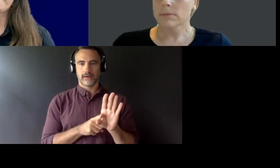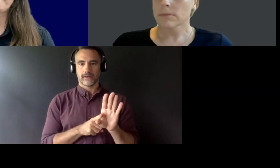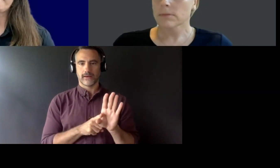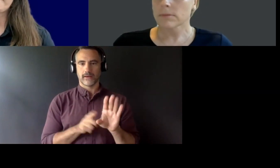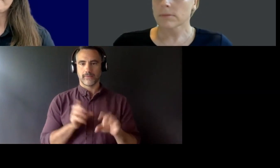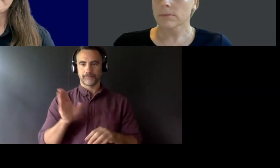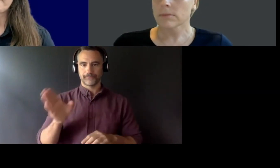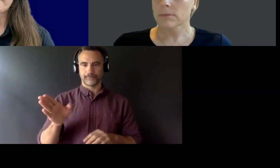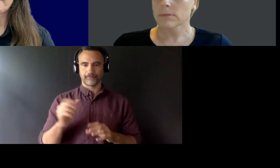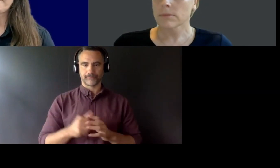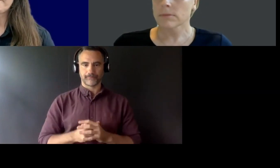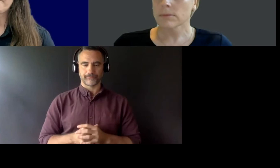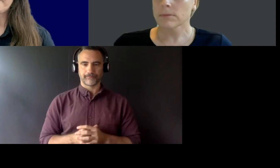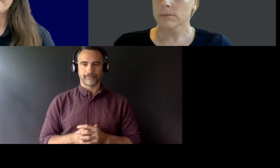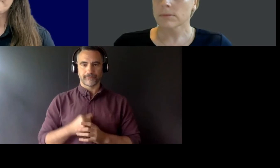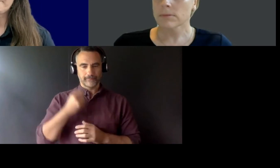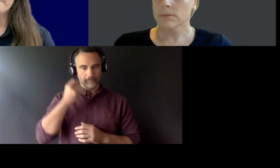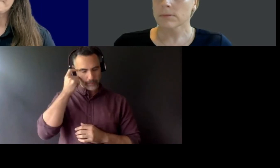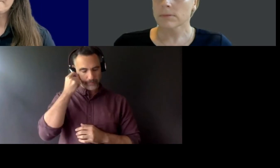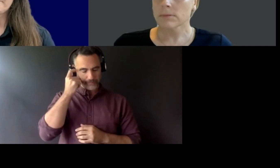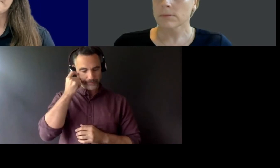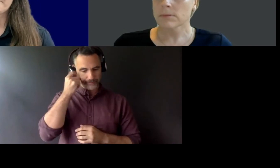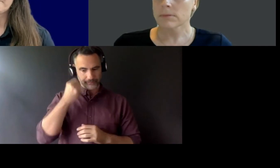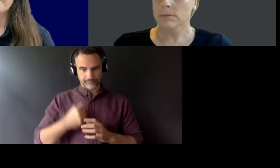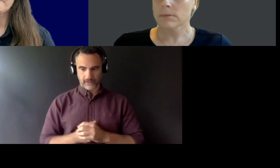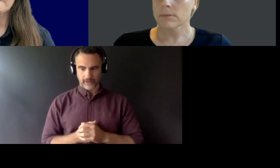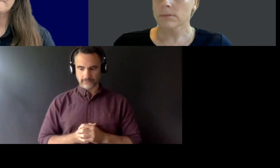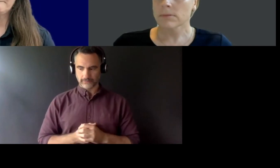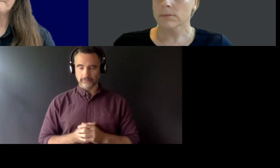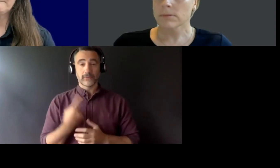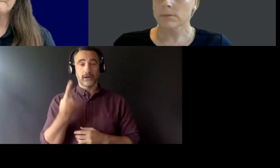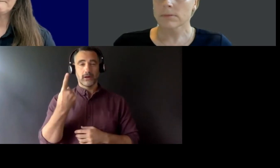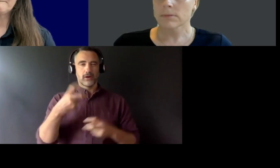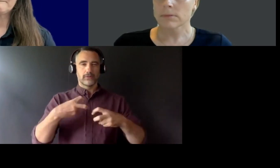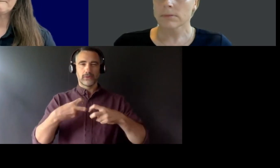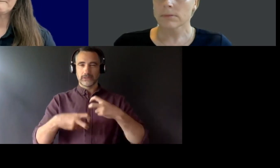One of the issues that you might have when you're using the document is moving the images around the